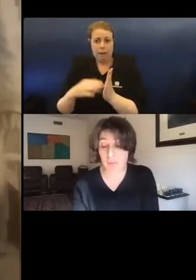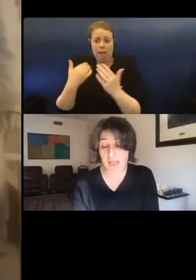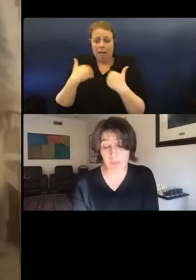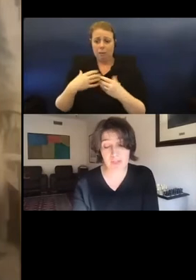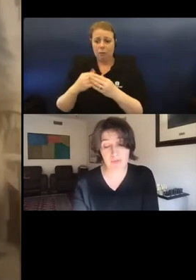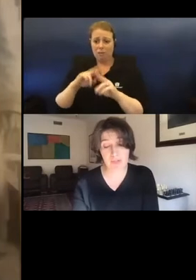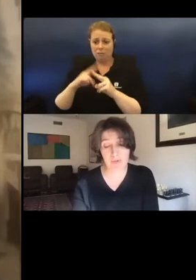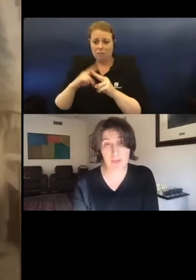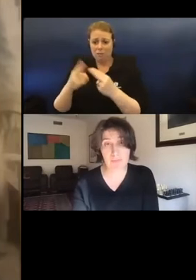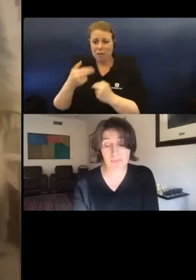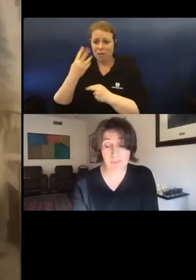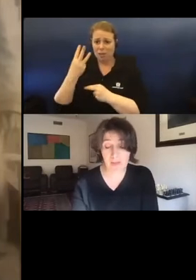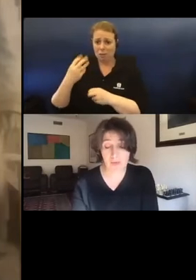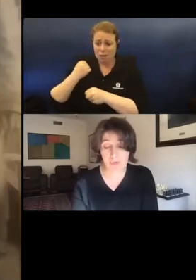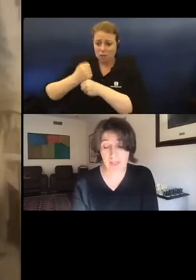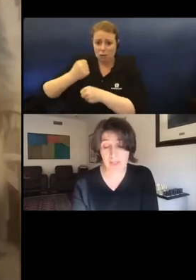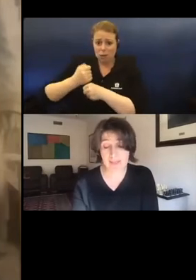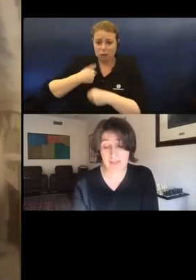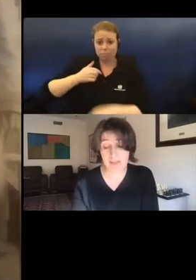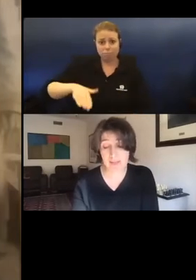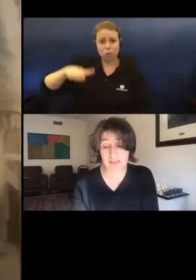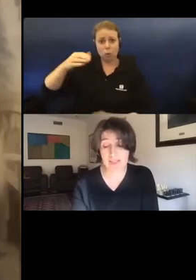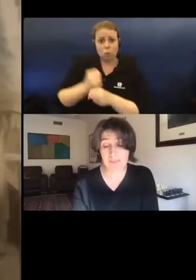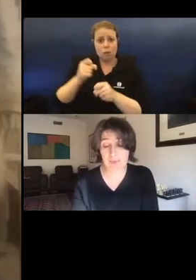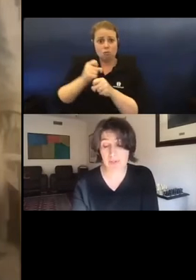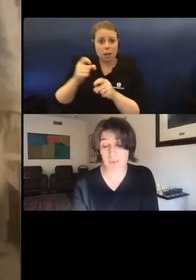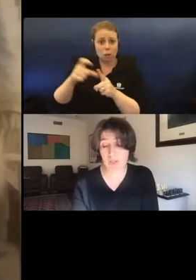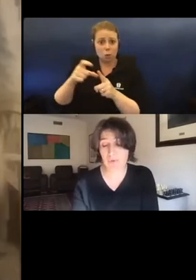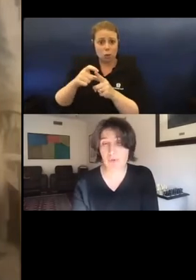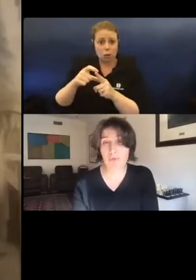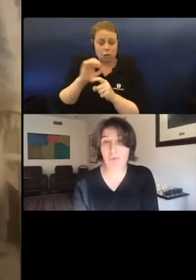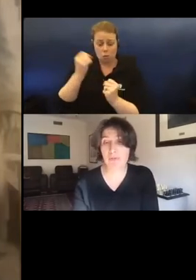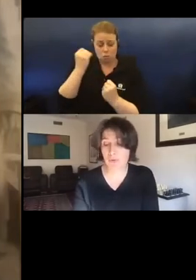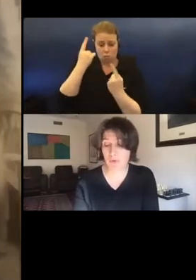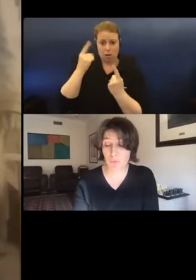with his granddaughter not realizing that this experience would come to inform my future work